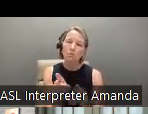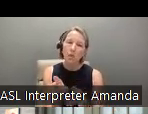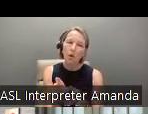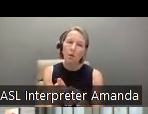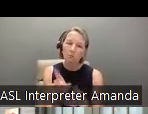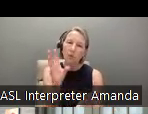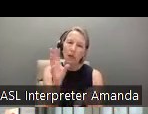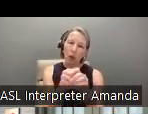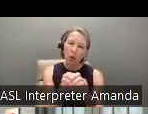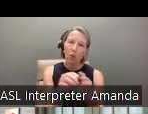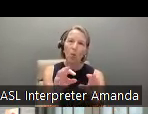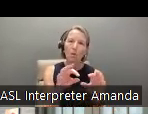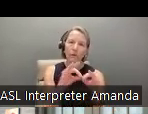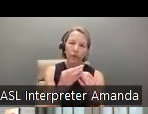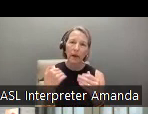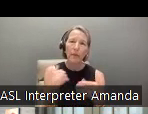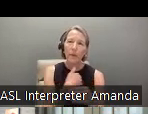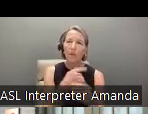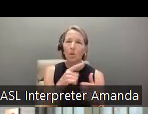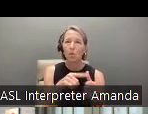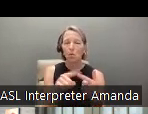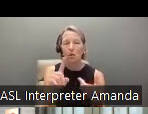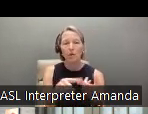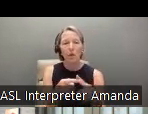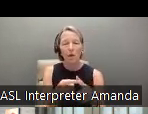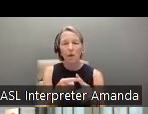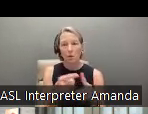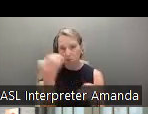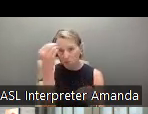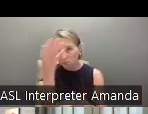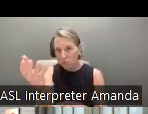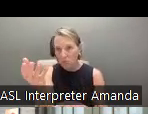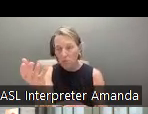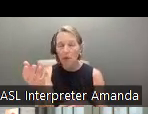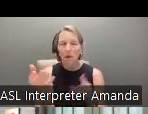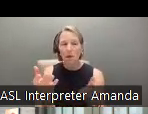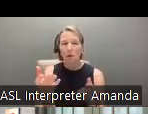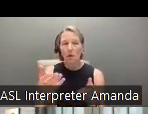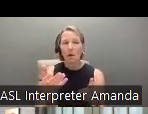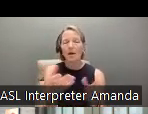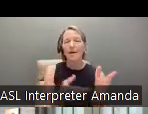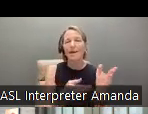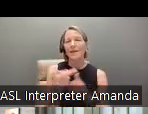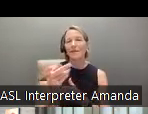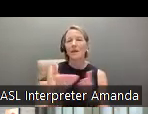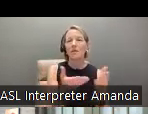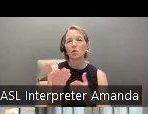include family members or friends now just to note that with the feed for service payee that